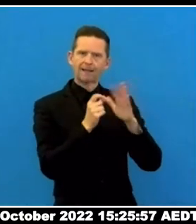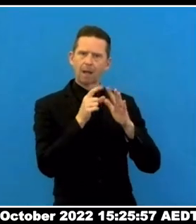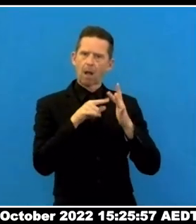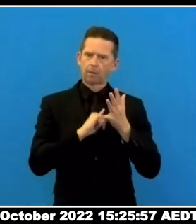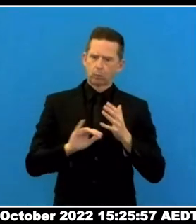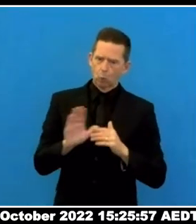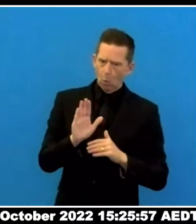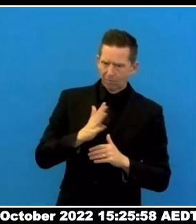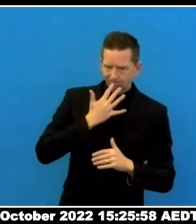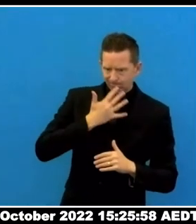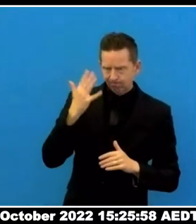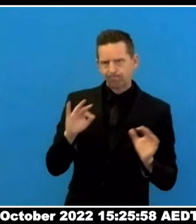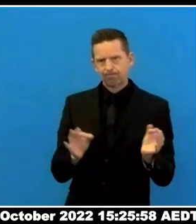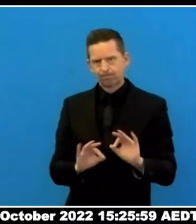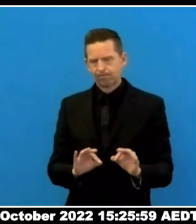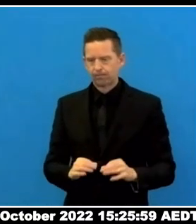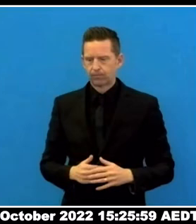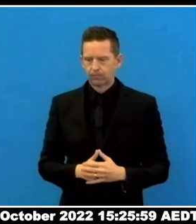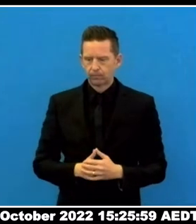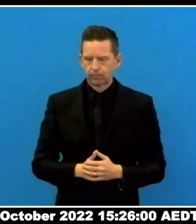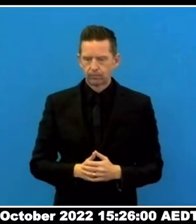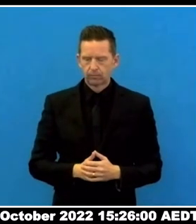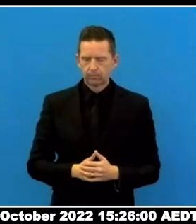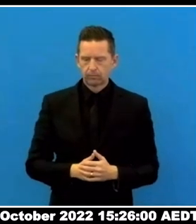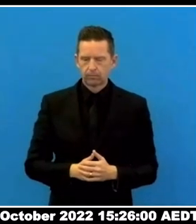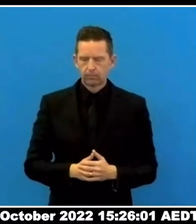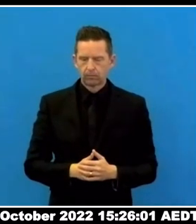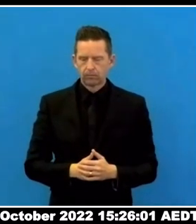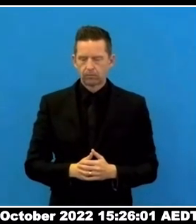We applied for this a month of the generation